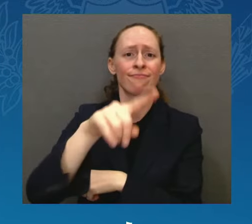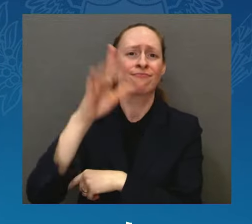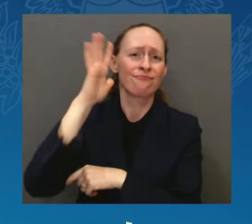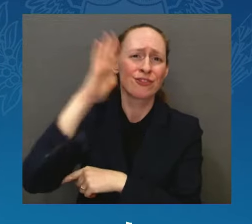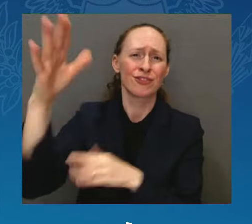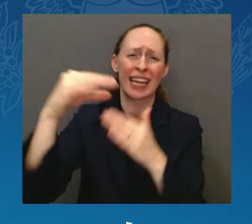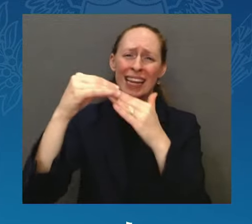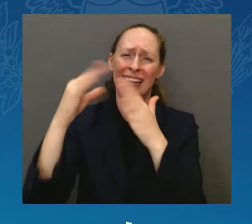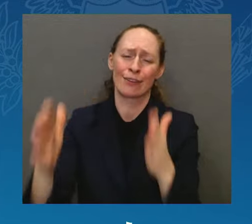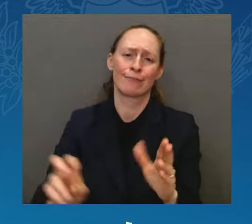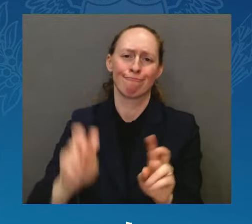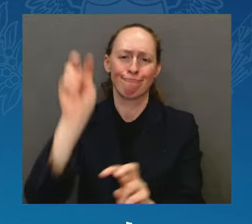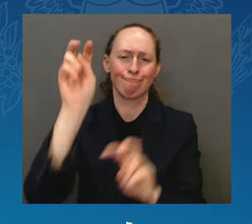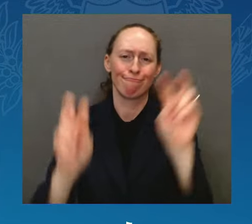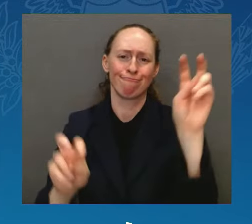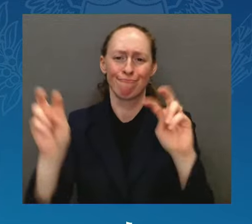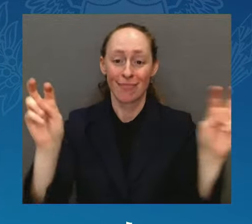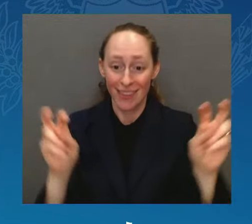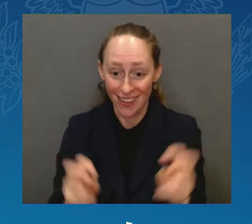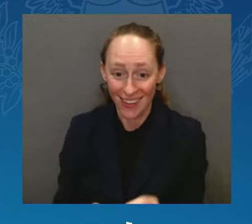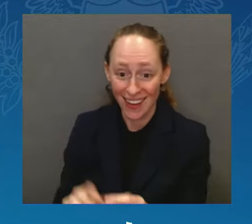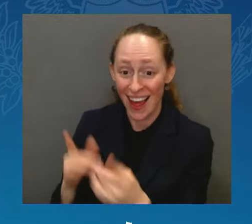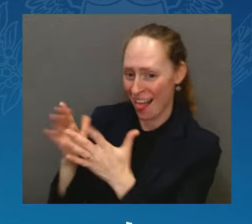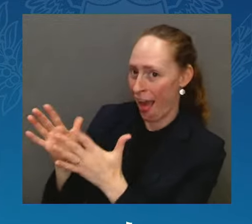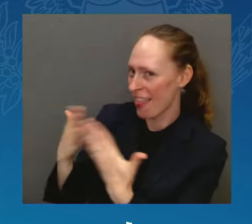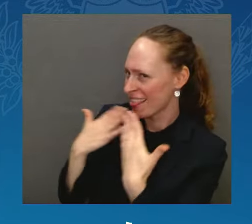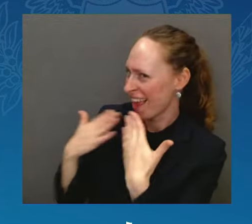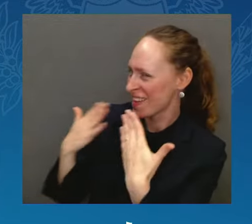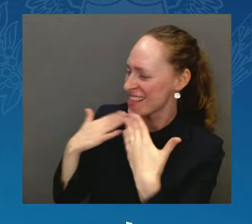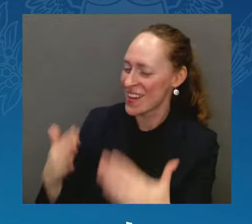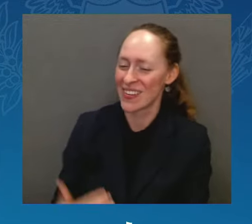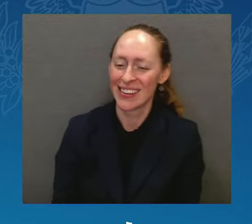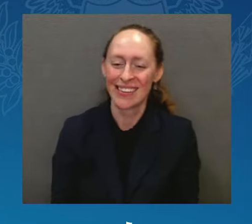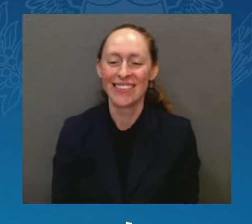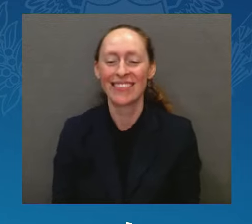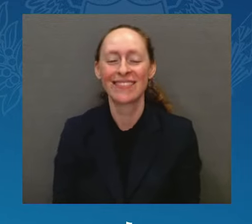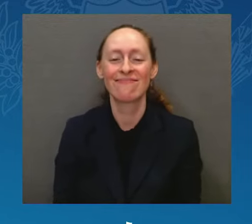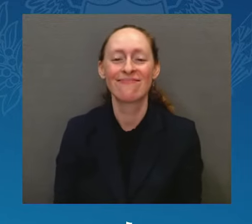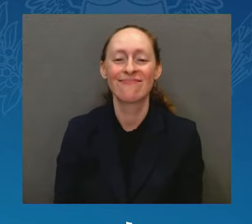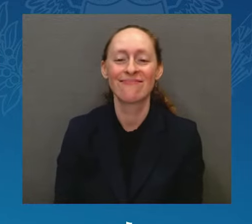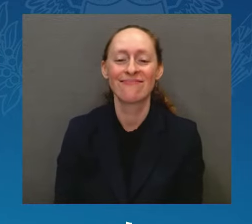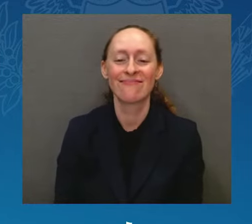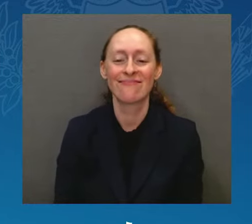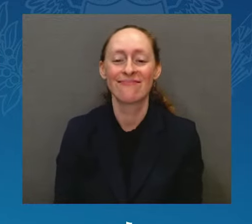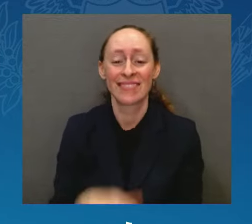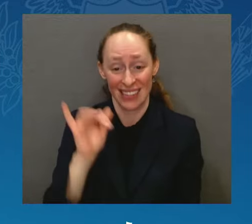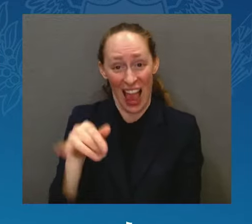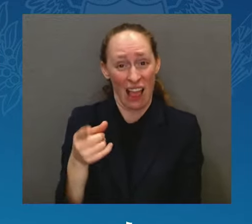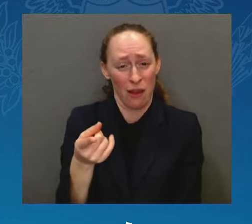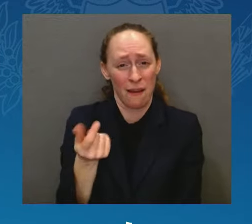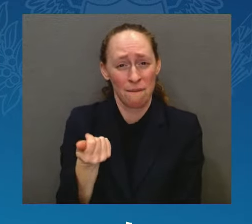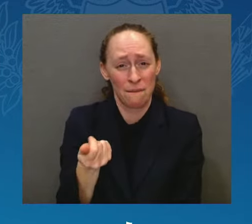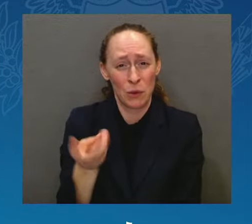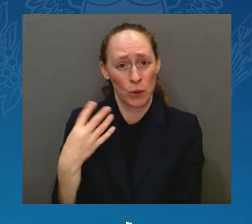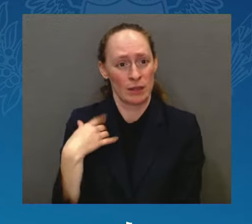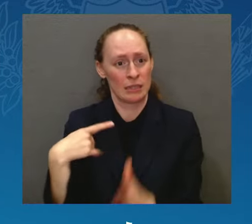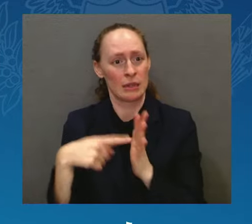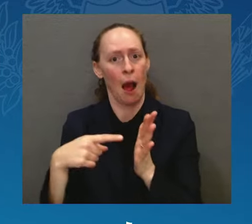thank you -- of the accomplishments that we are so very proud of that we have achieved with the support